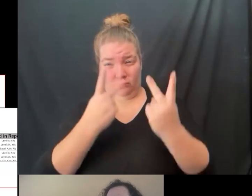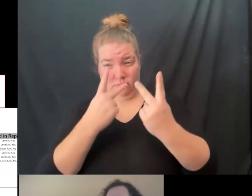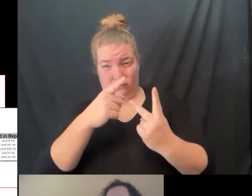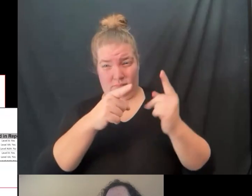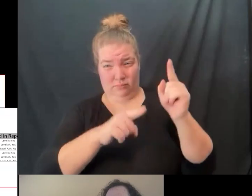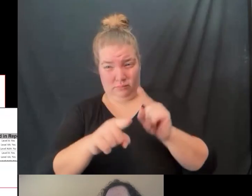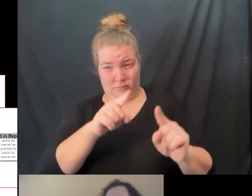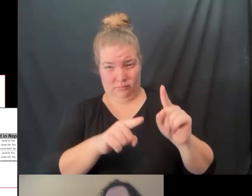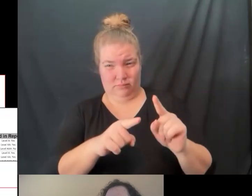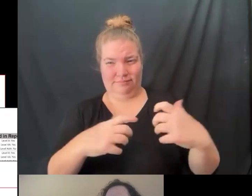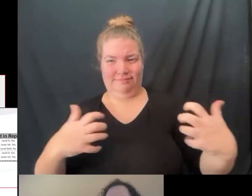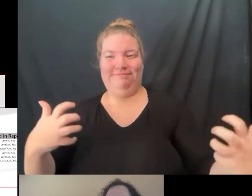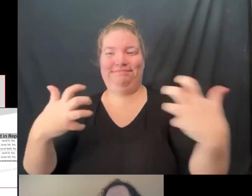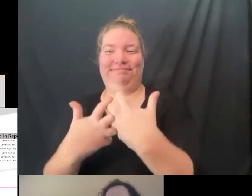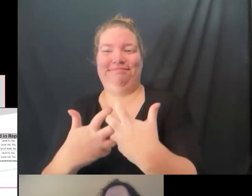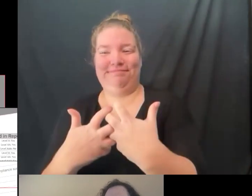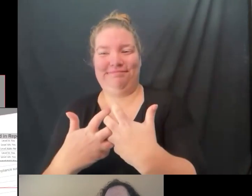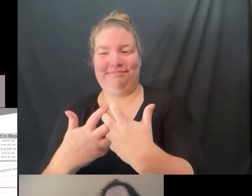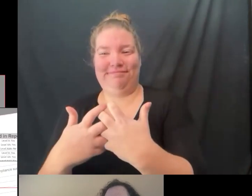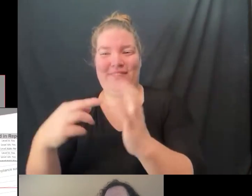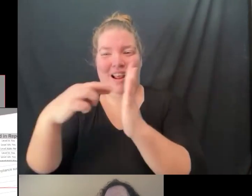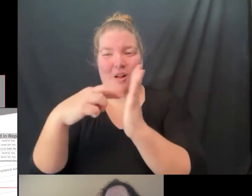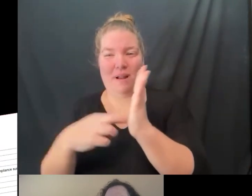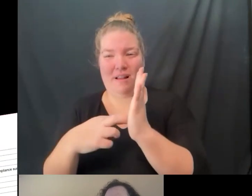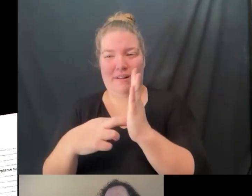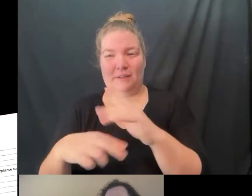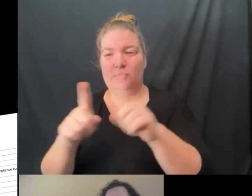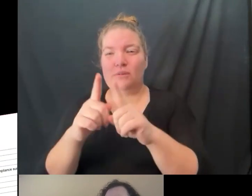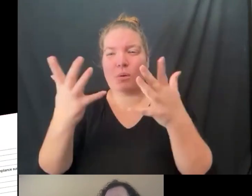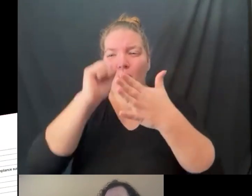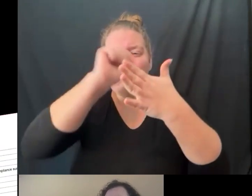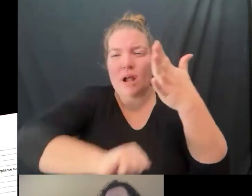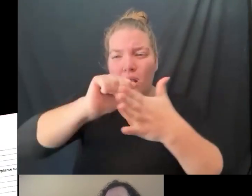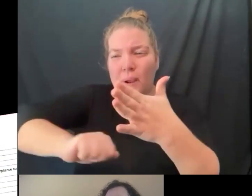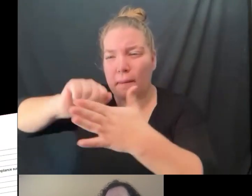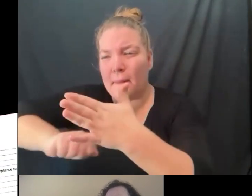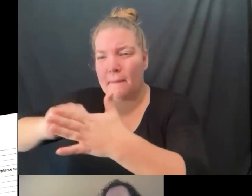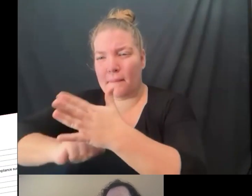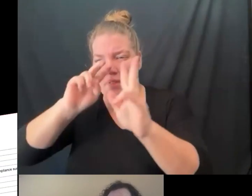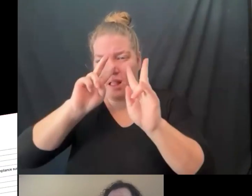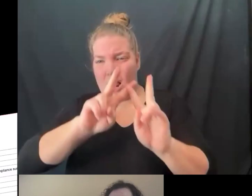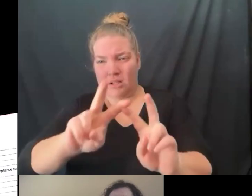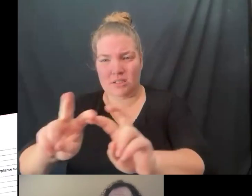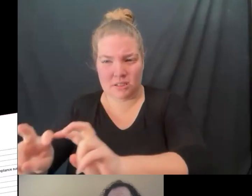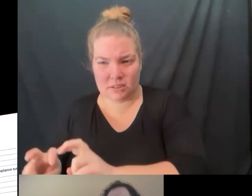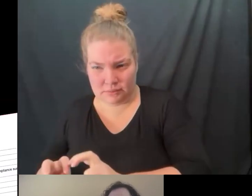someone reached conformance. We usually instead do a gap analysis, and you could put the gap analysis